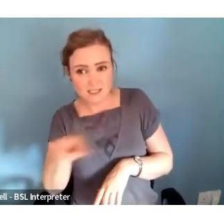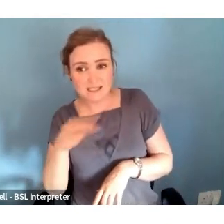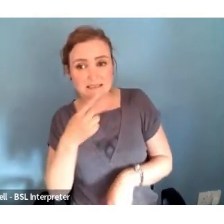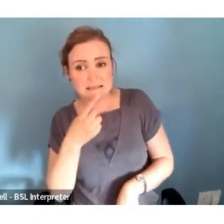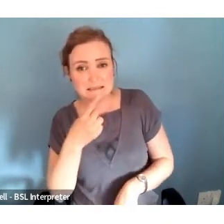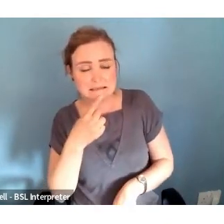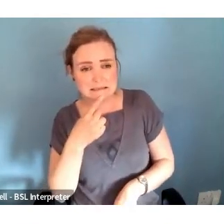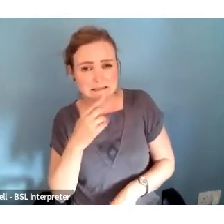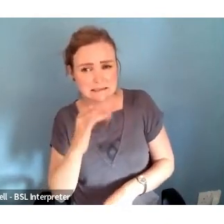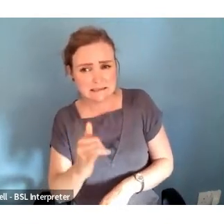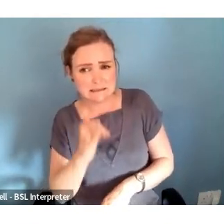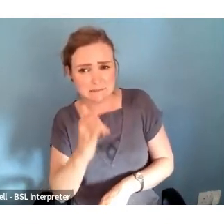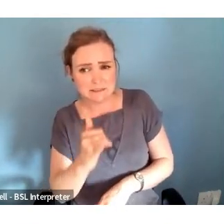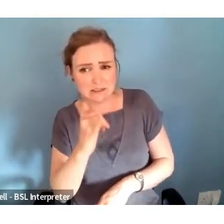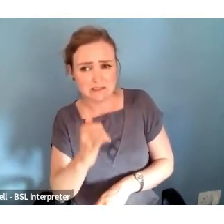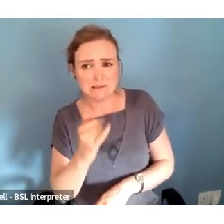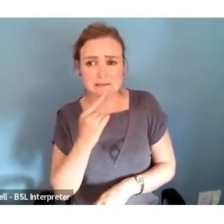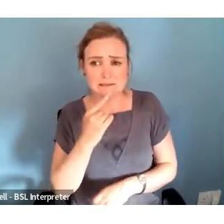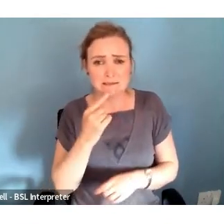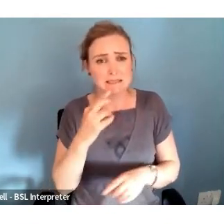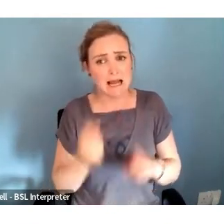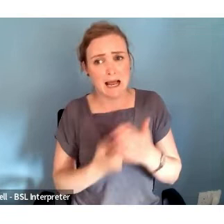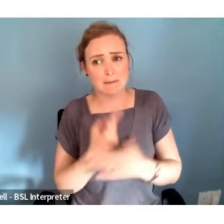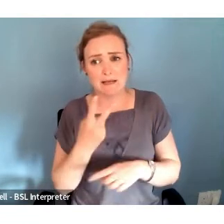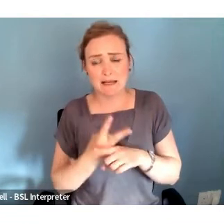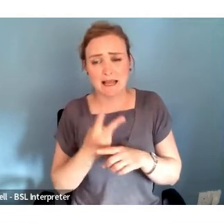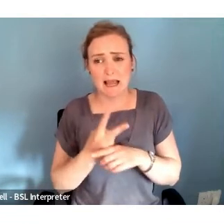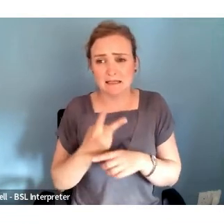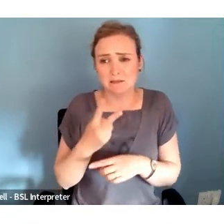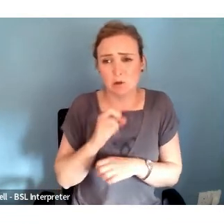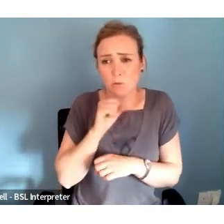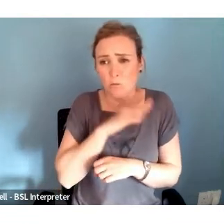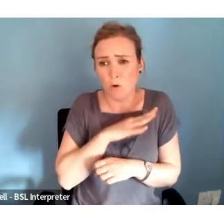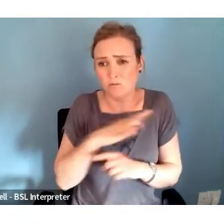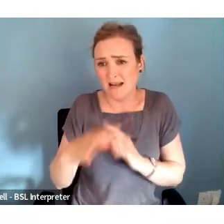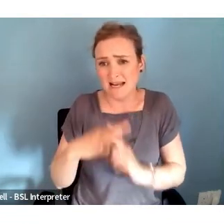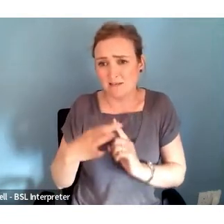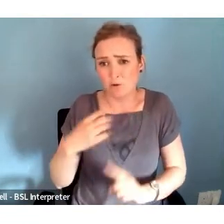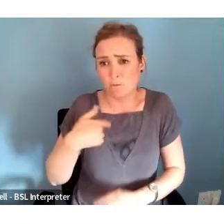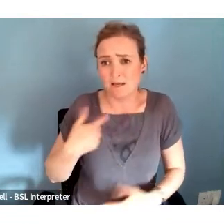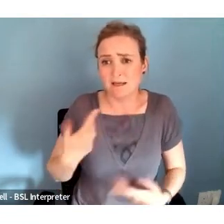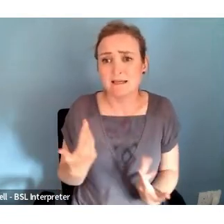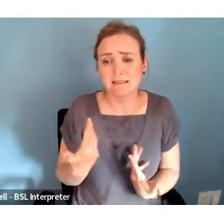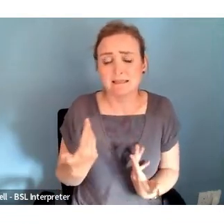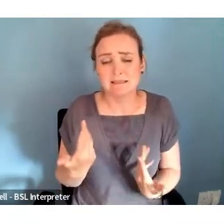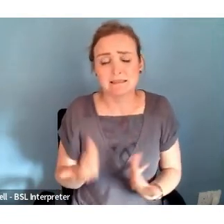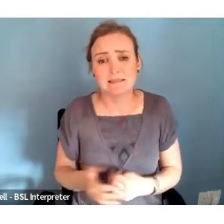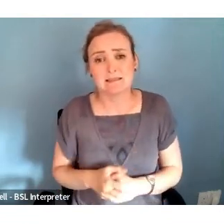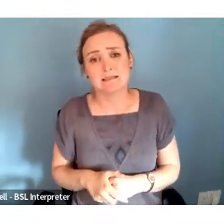. And I might not be ready yet to tell us as an employer that I know nothing about that I am